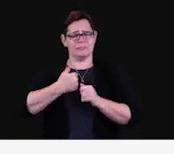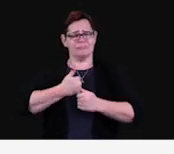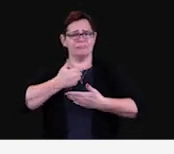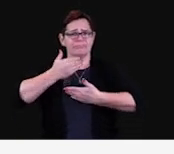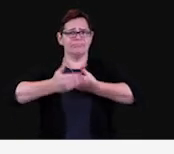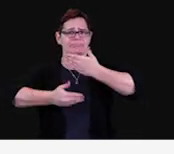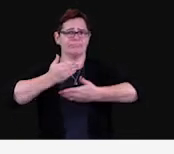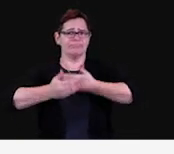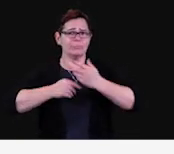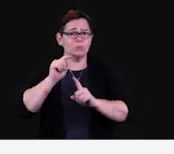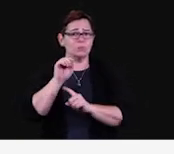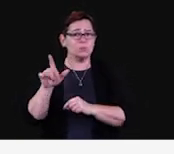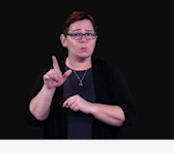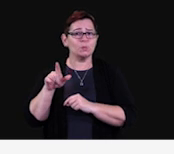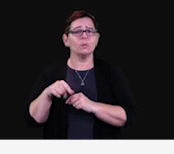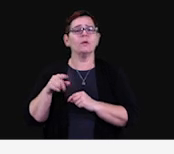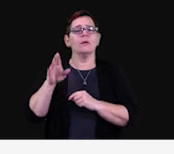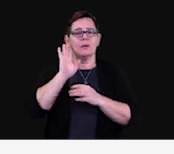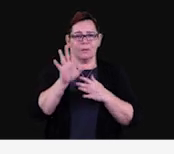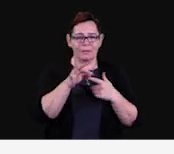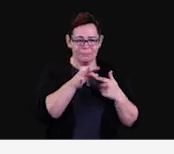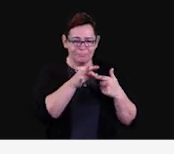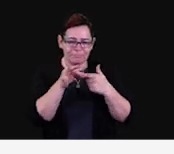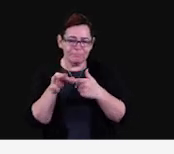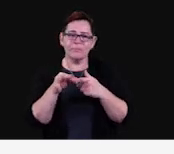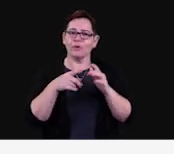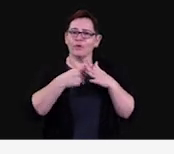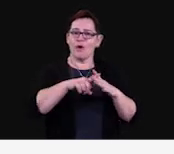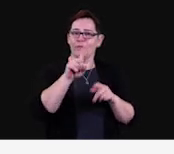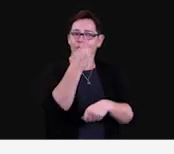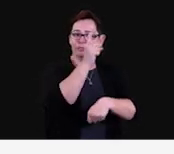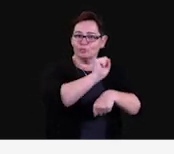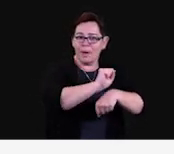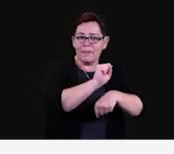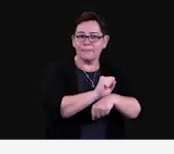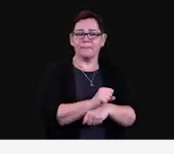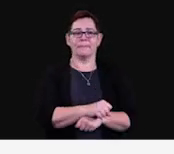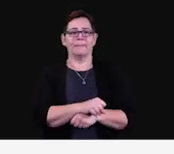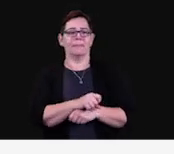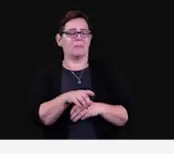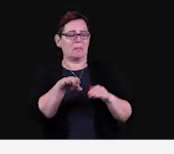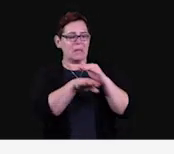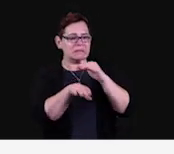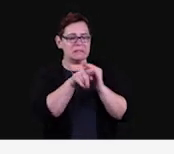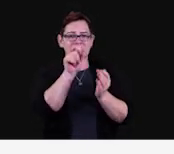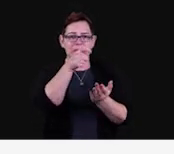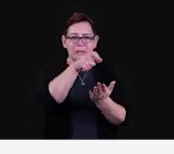first job, doing a basic tax return, the purpose of taxes and more.